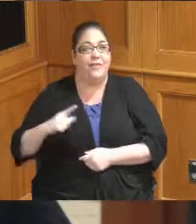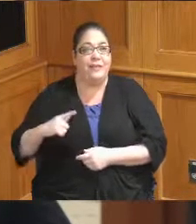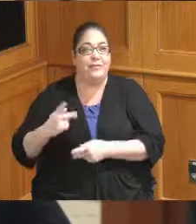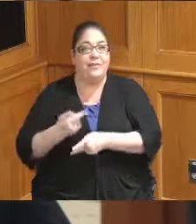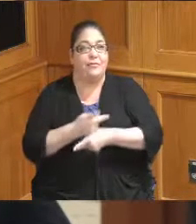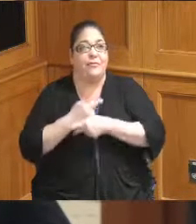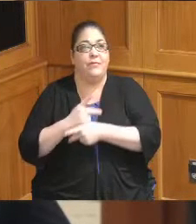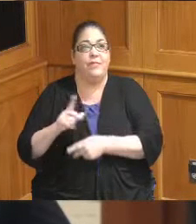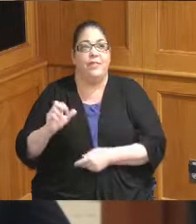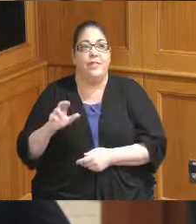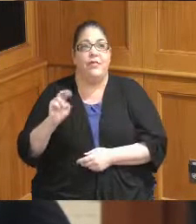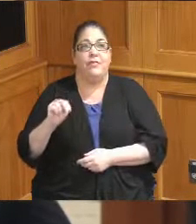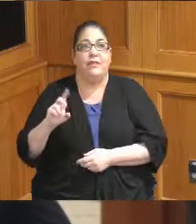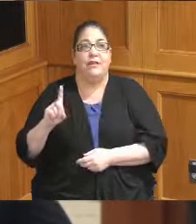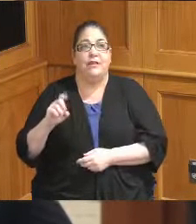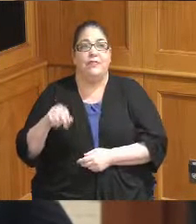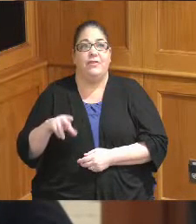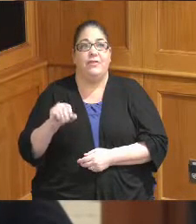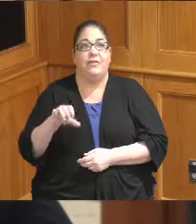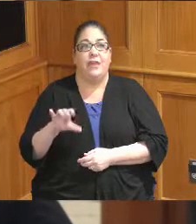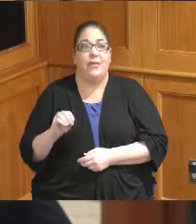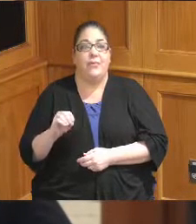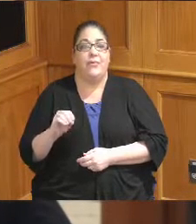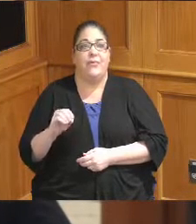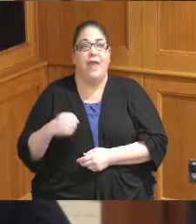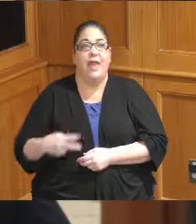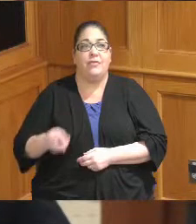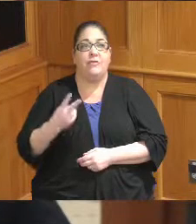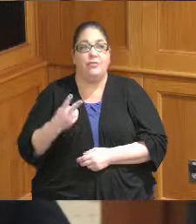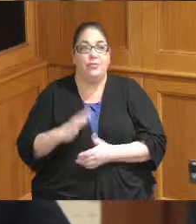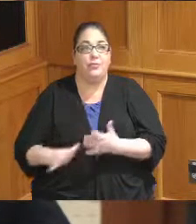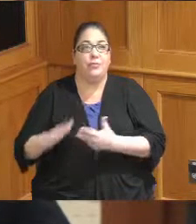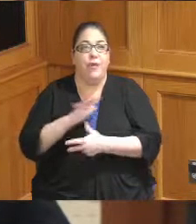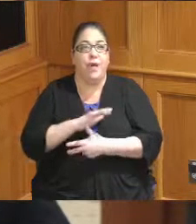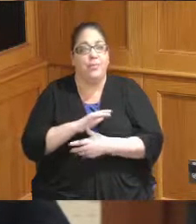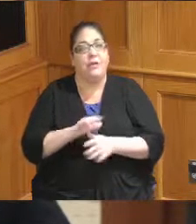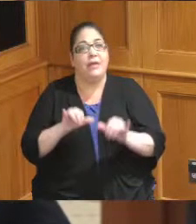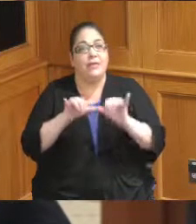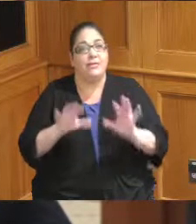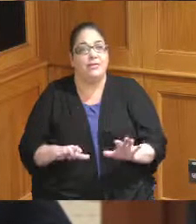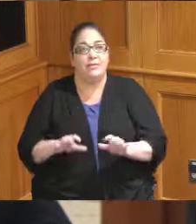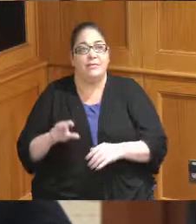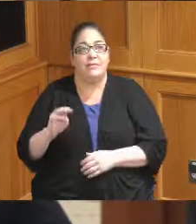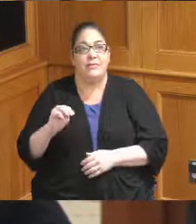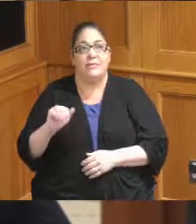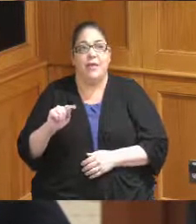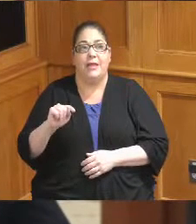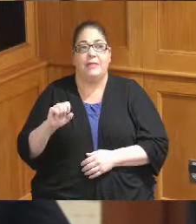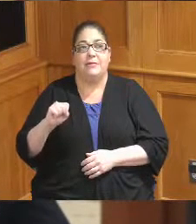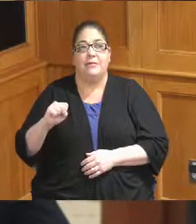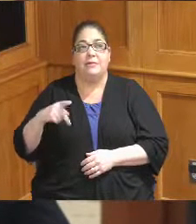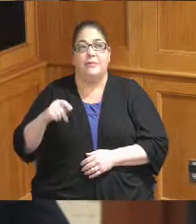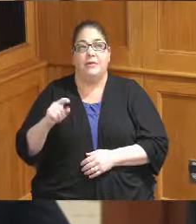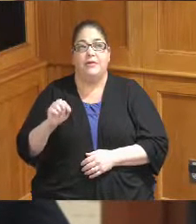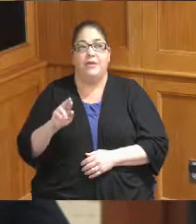Lauren Degarisa as well as our two principal Engineers at MSD Matt Spadari and Tony Yee